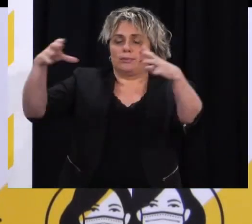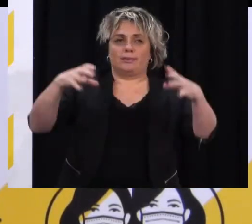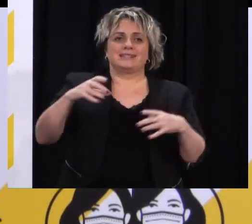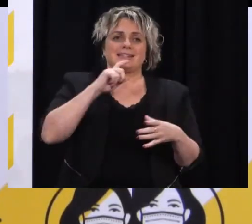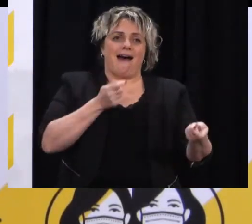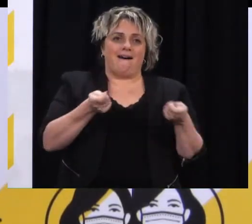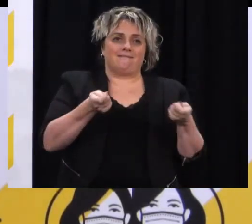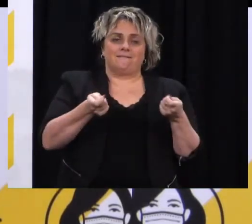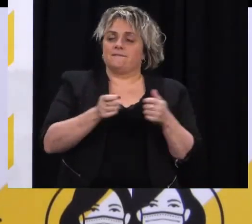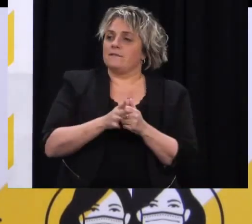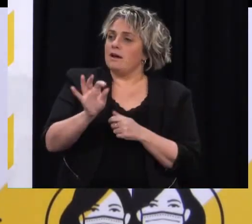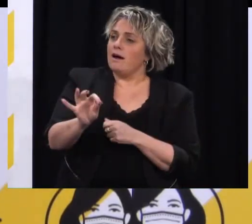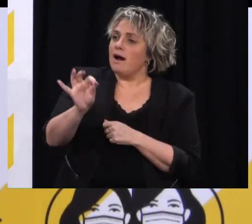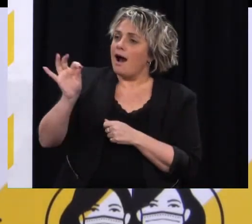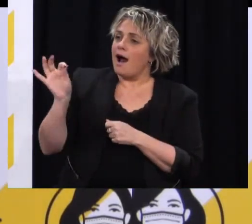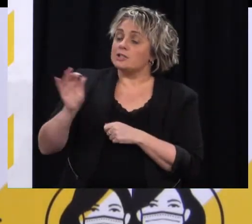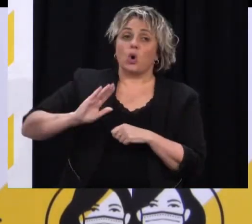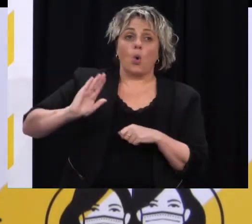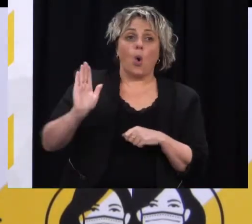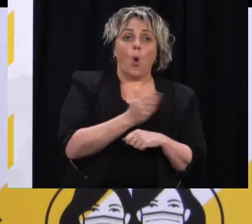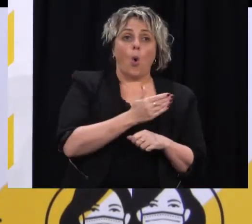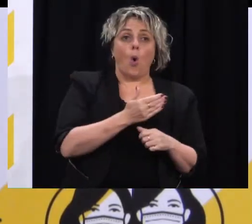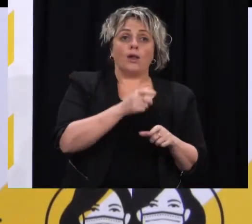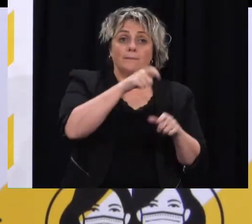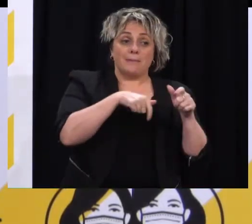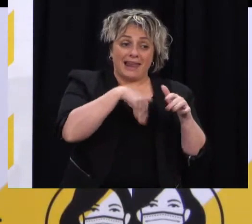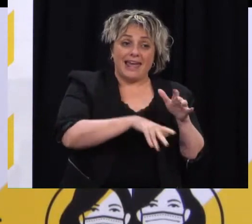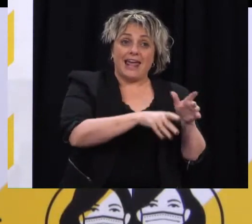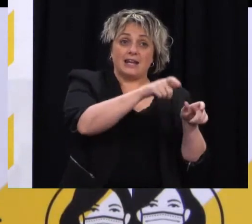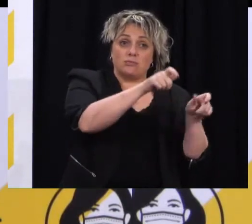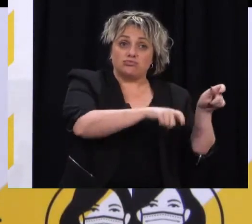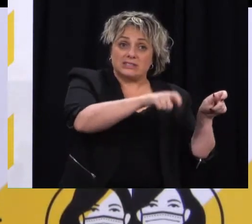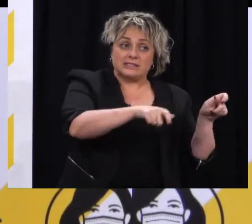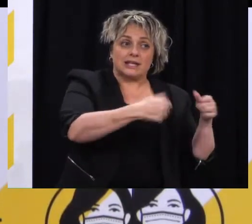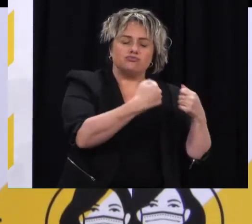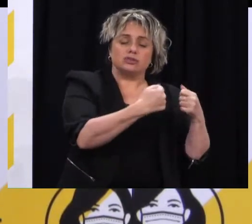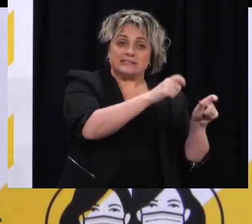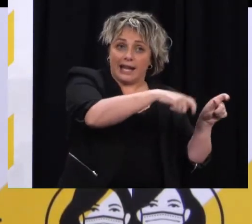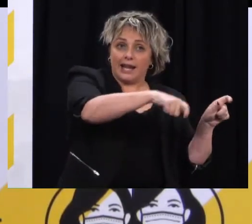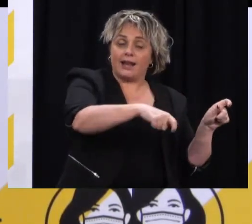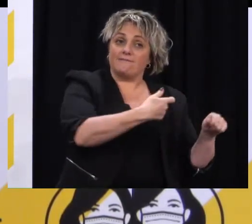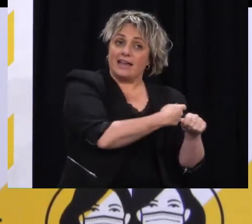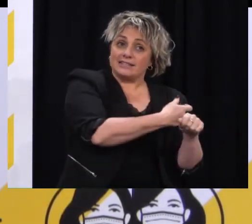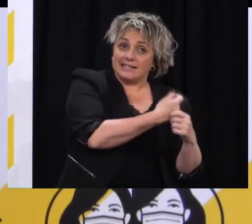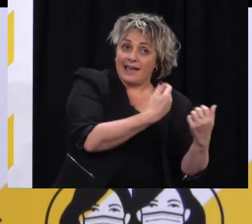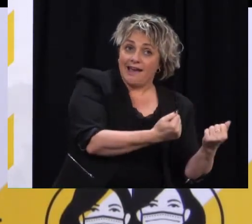tested. >> Who is running the prison? >> Jason, obviously